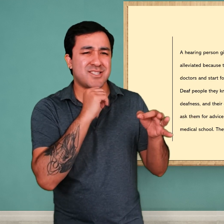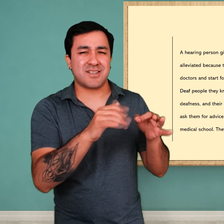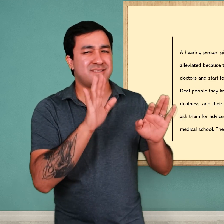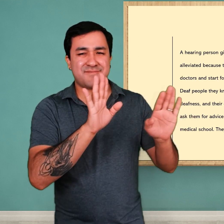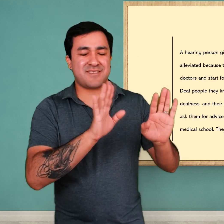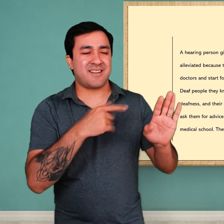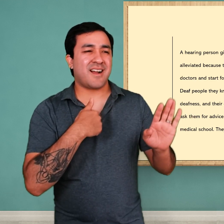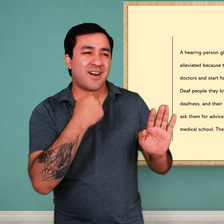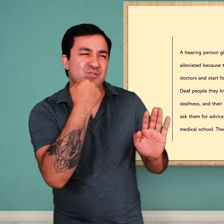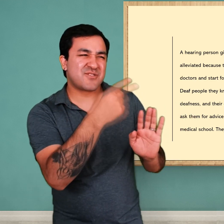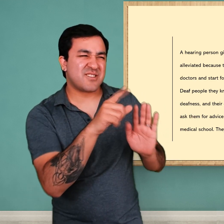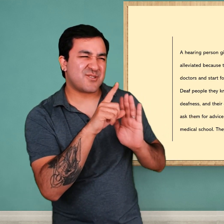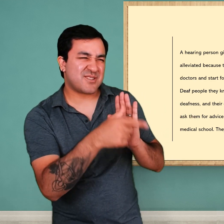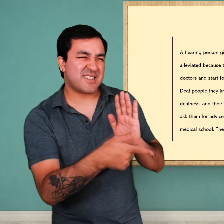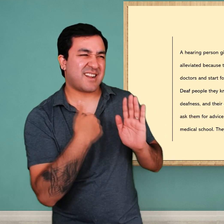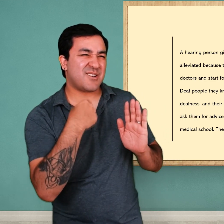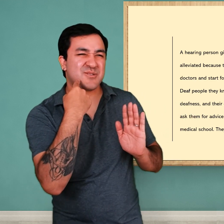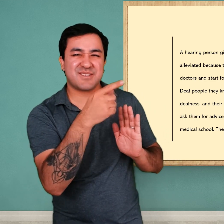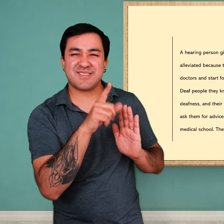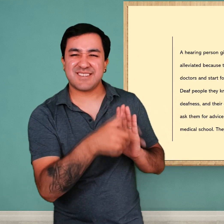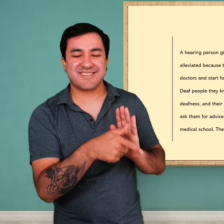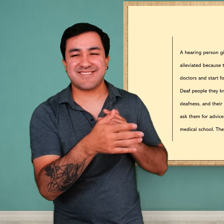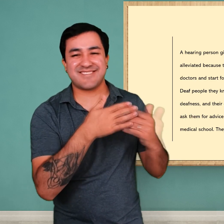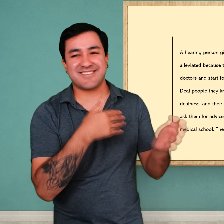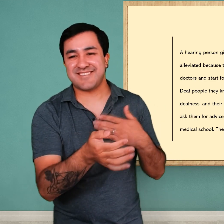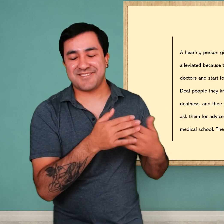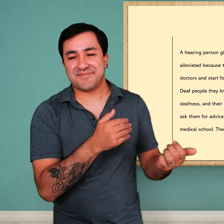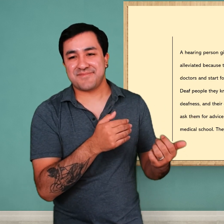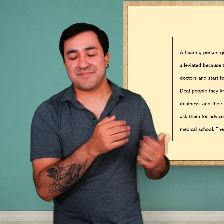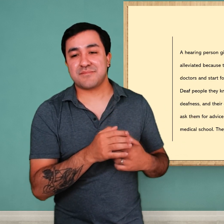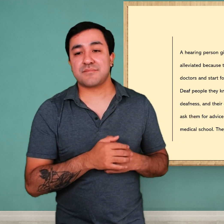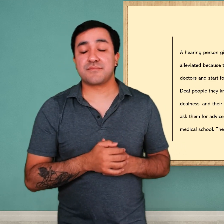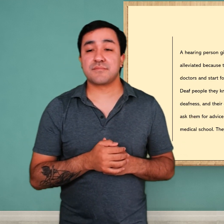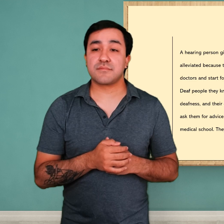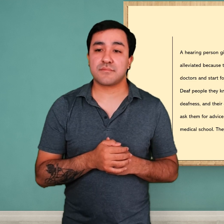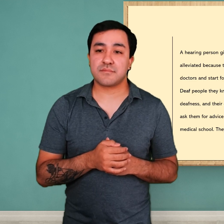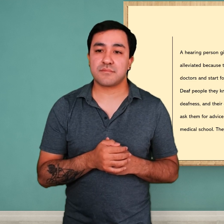why everyone around them is laughing – "Never mind, I’ll tell you later, it doesn't matter."